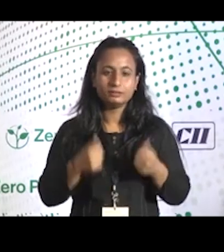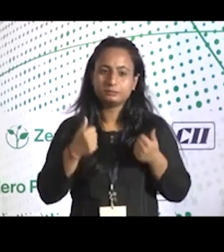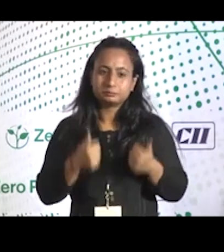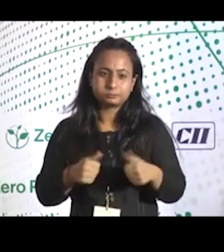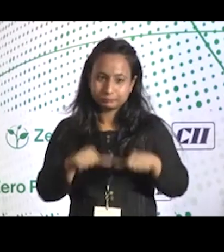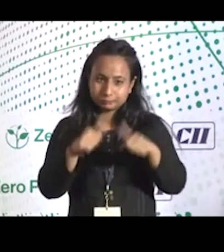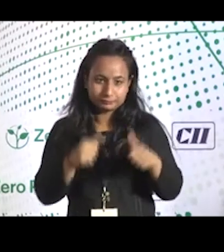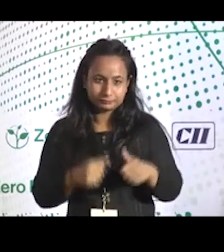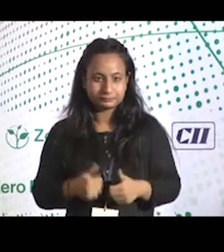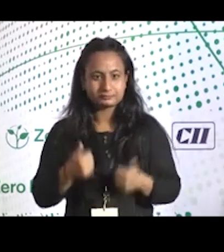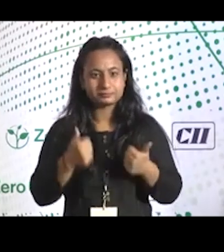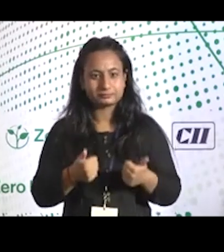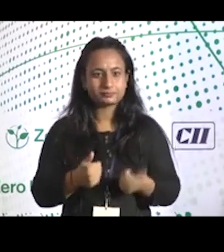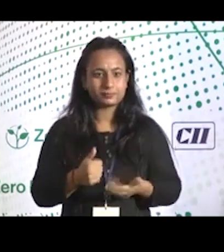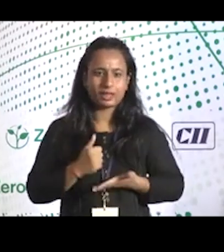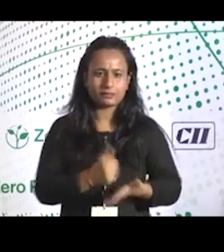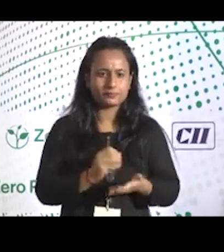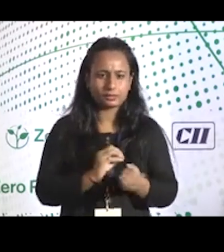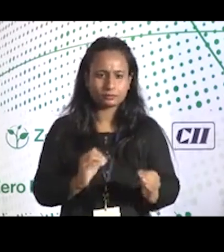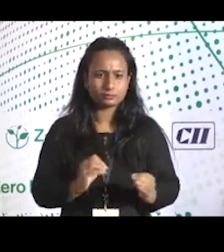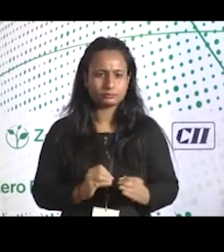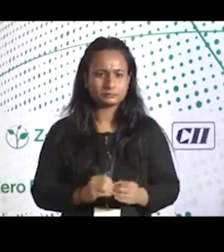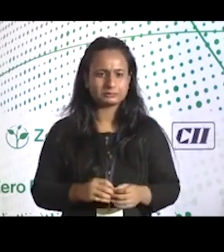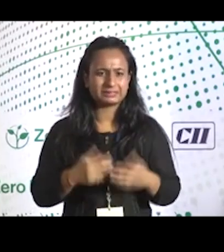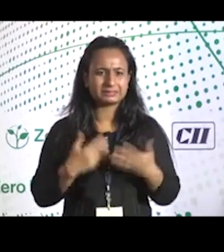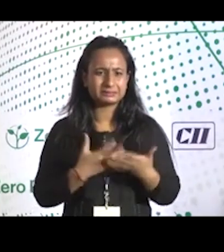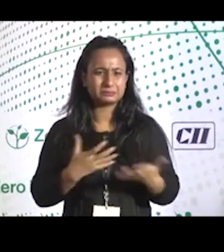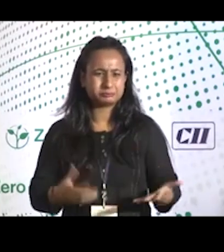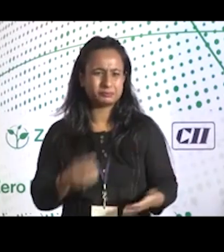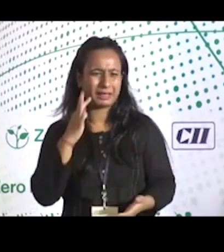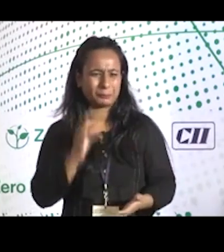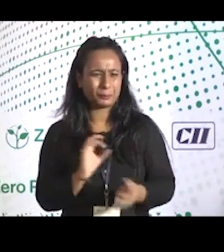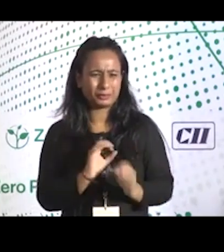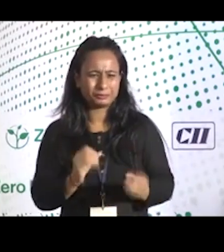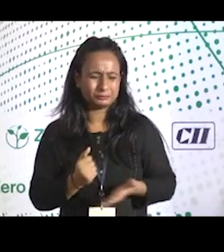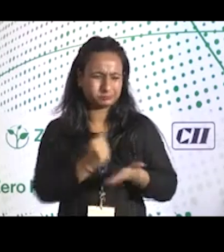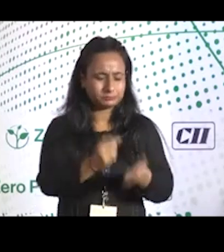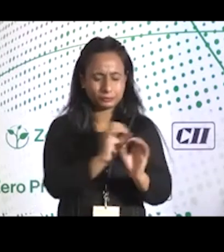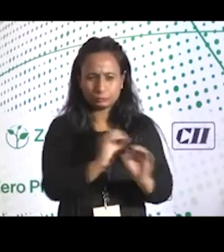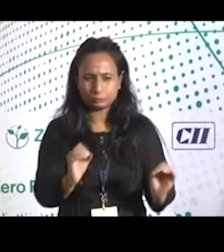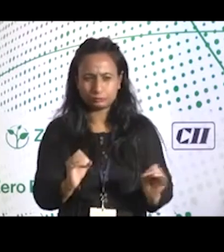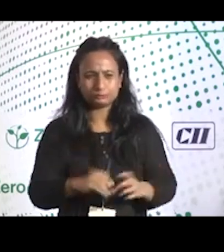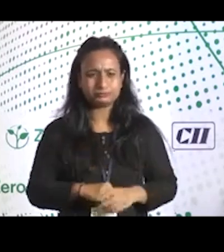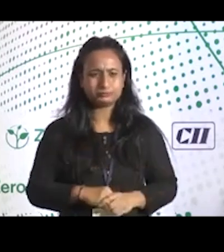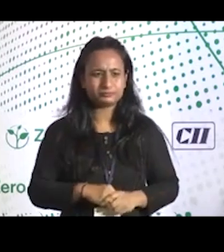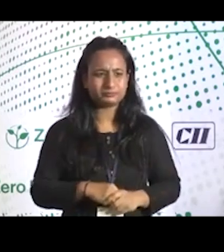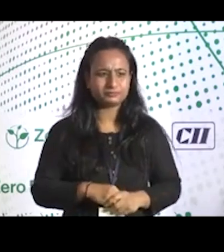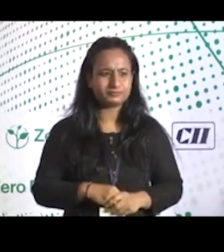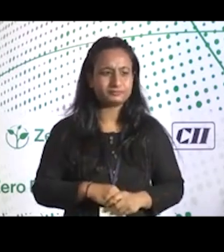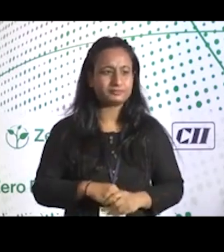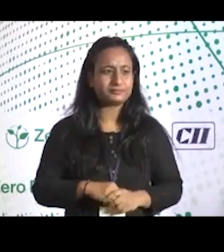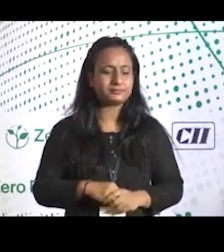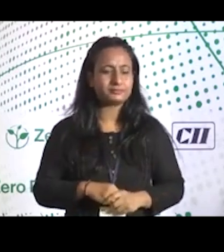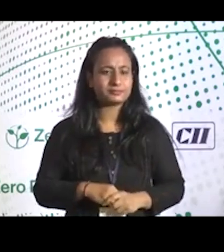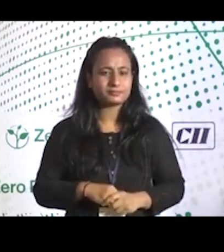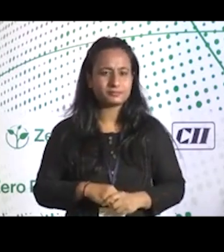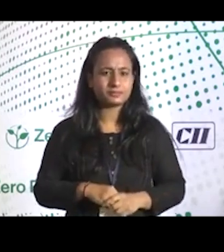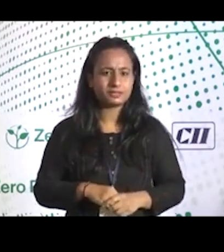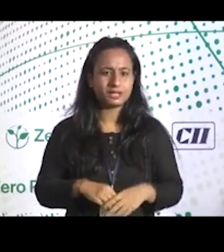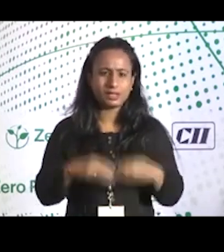a lot of investors invest money in things that they should not be investing in with the instrument that they have and they the fingers get burned and